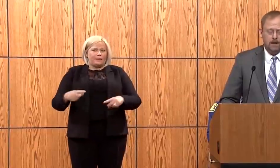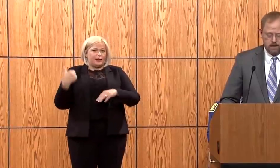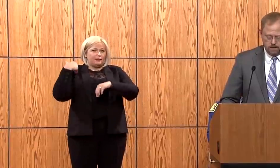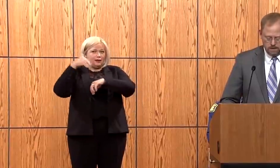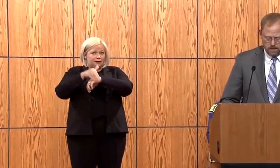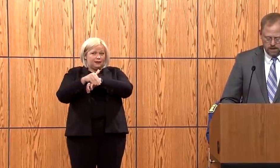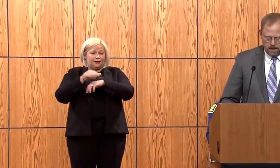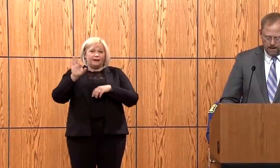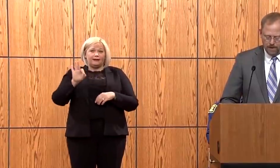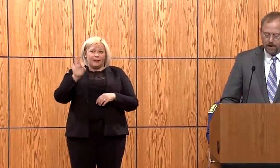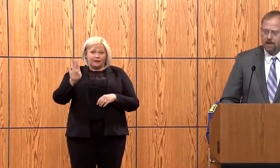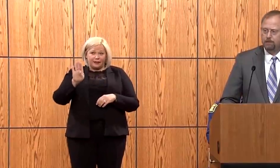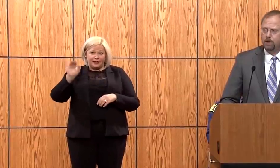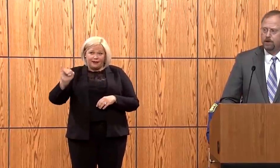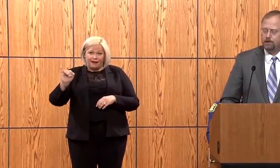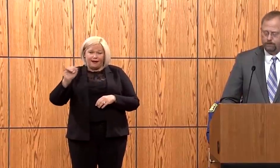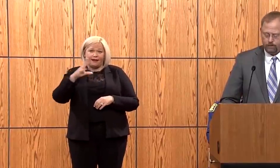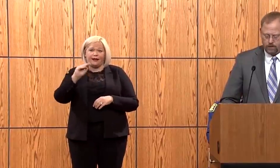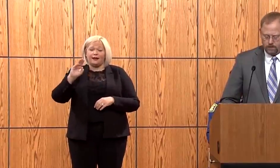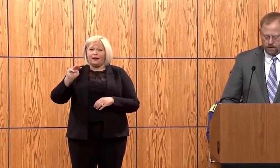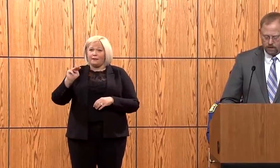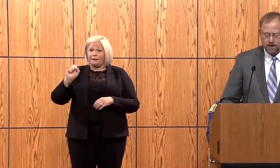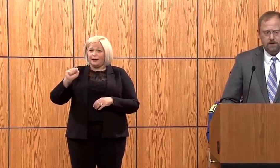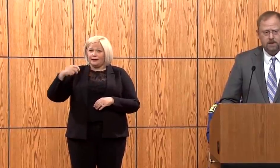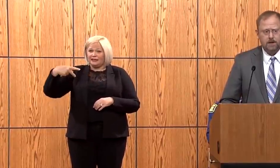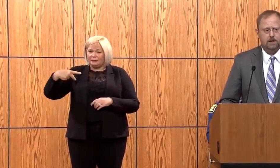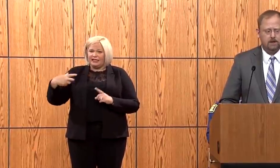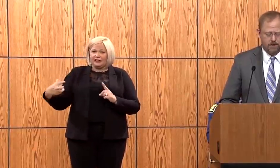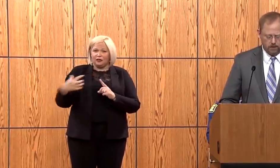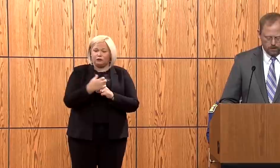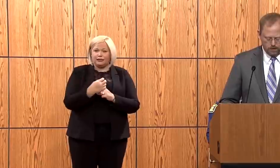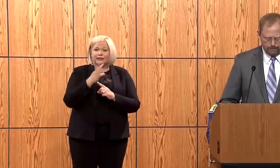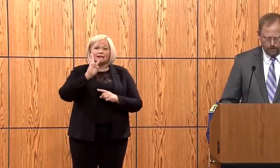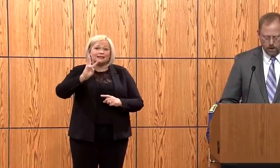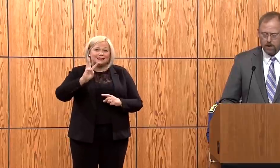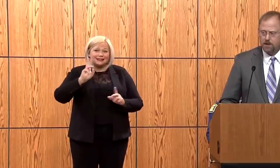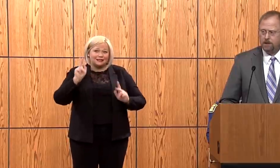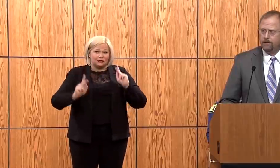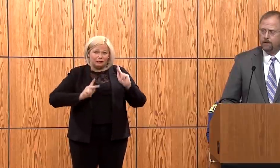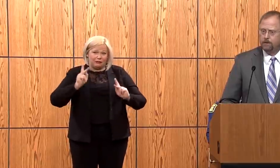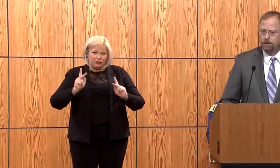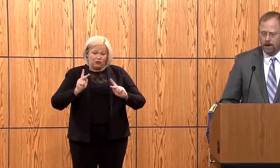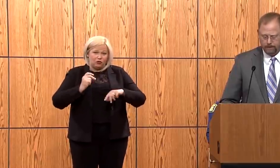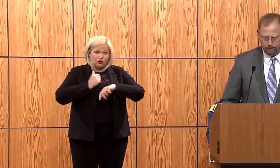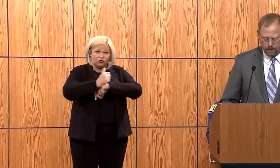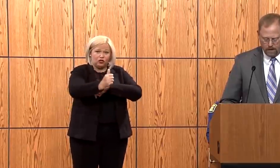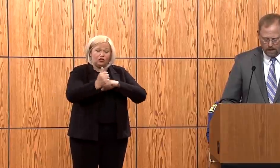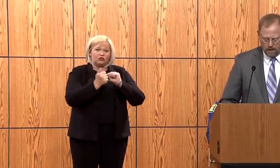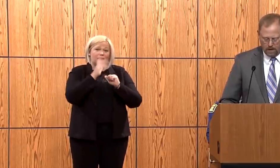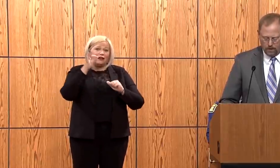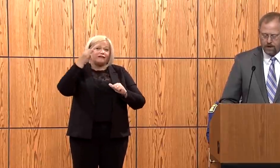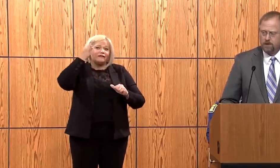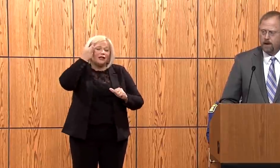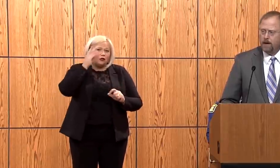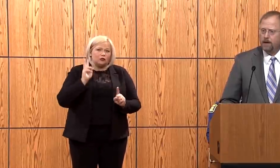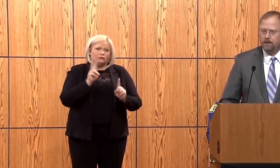GOOD AFTERNOON. THANK YOU, ATTORNEY GENERAL THANK YOU, ATTORNEY GENERAL NESSEL. NESSEL. LAST NIGHT THE FBI AND MICHIGAN LAST NIGHT THE FBI AND MICHIGAN STATE POLICE ARRESTED SIX